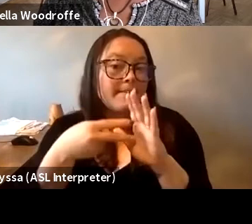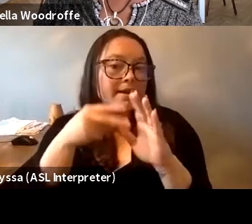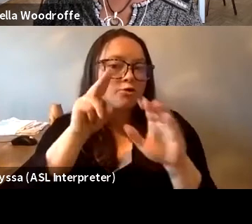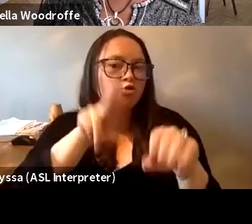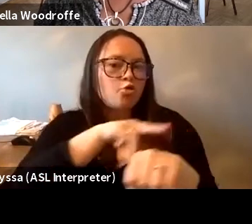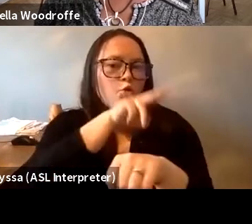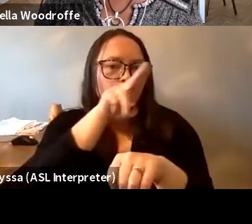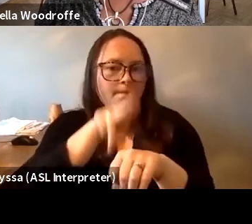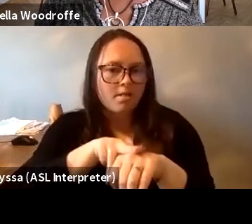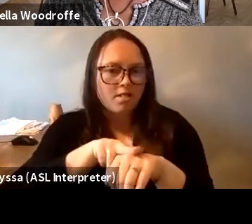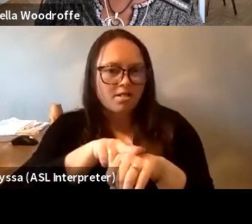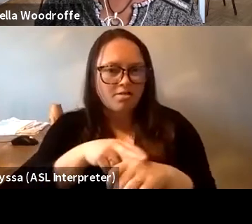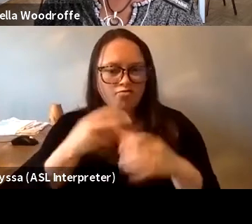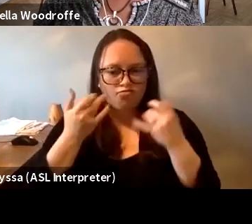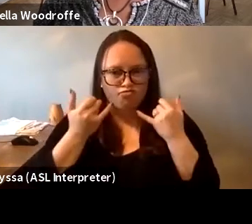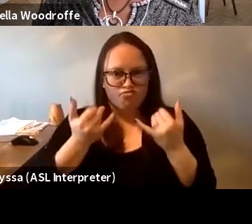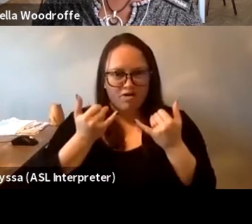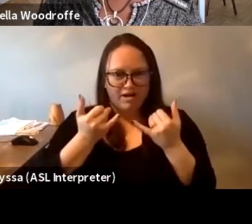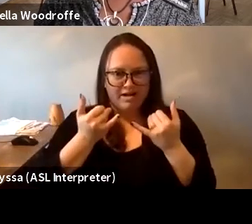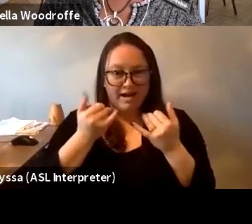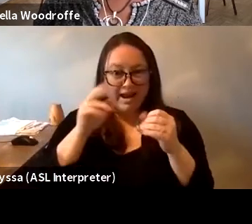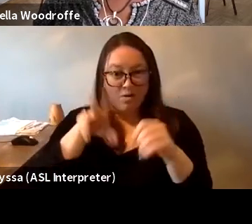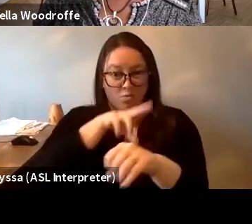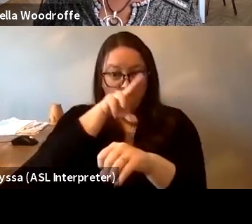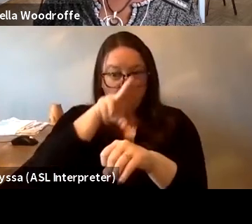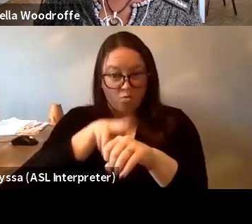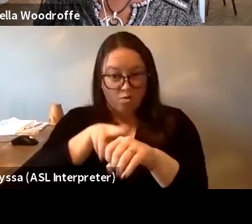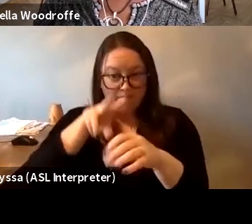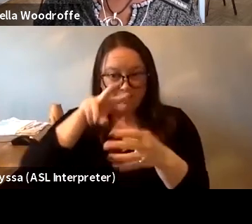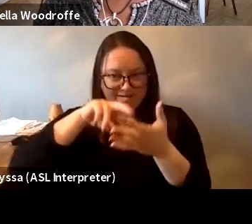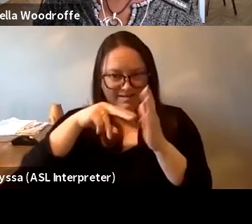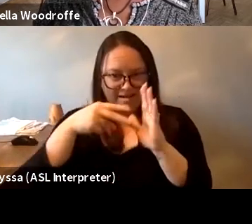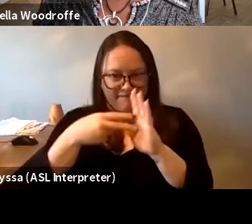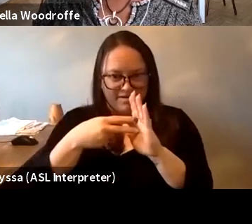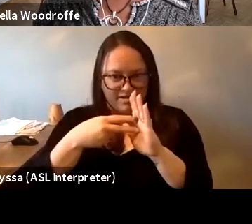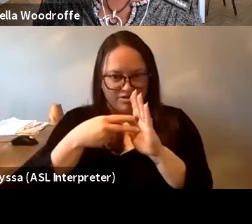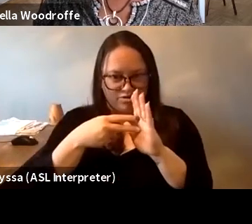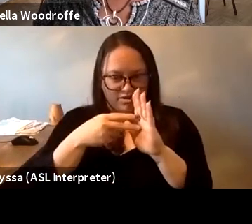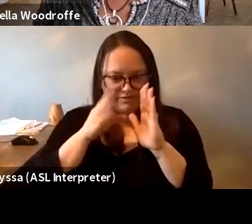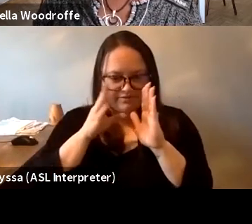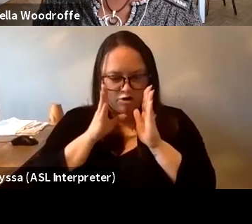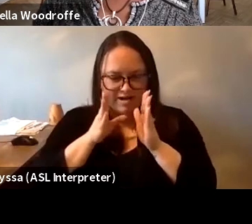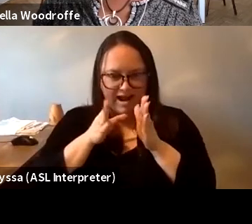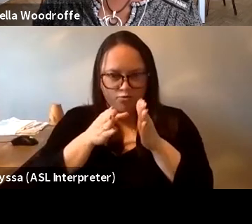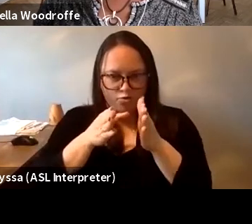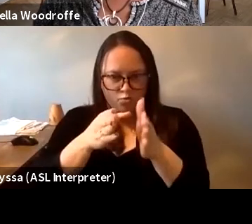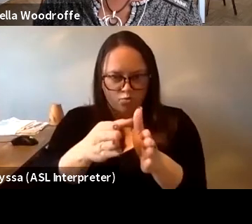narrow definition of the word, normal. You know, and I think,